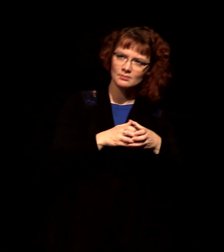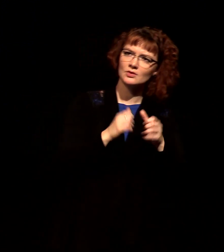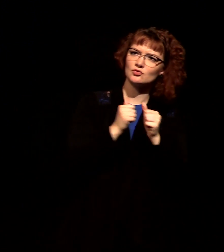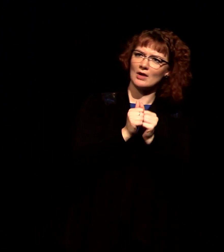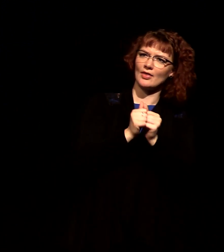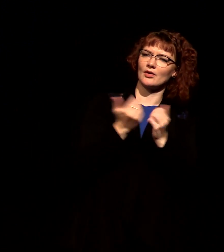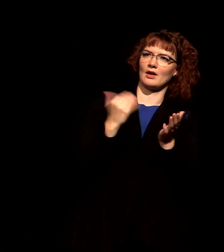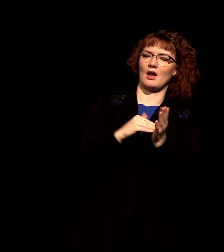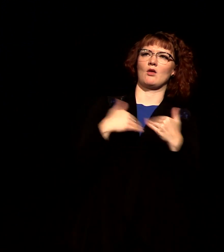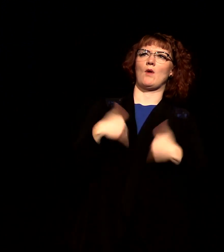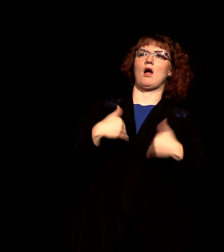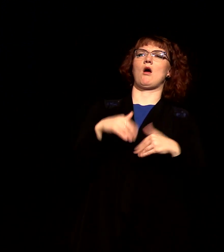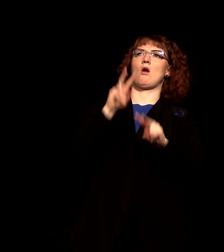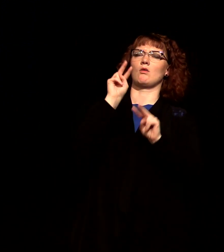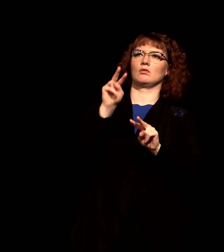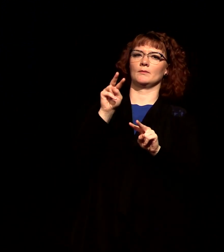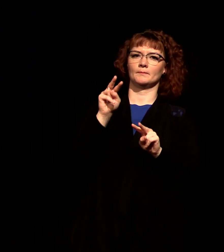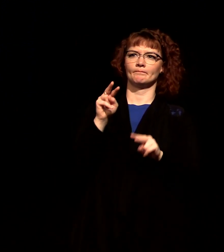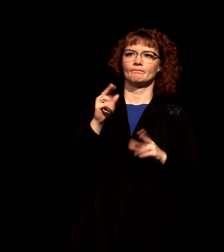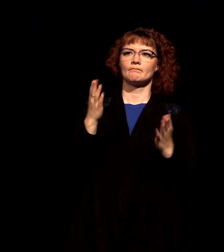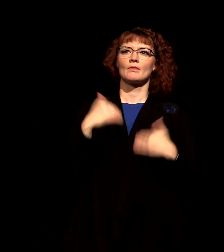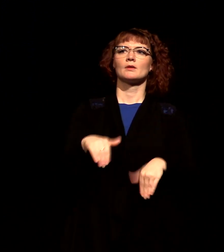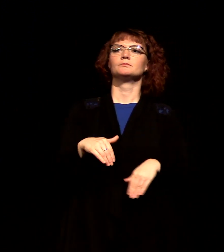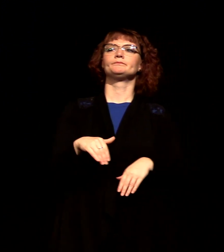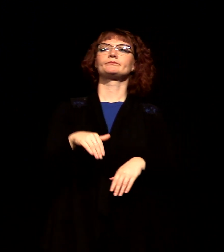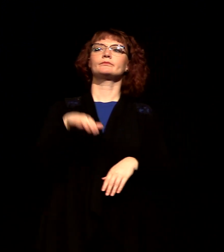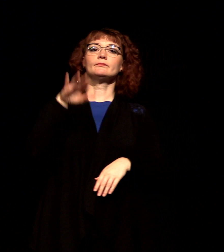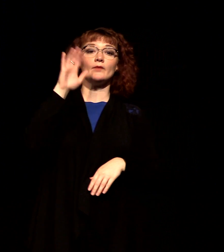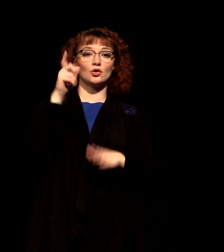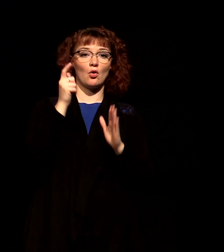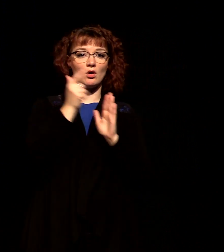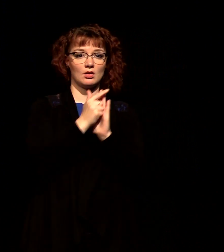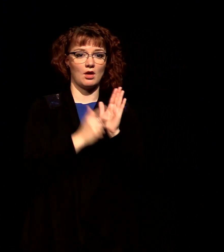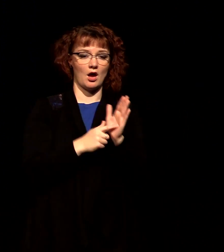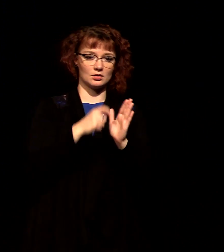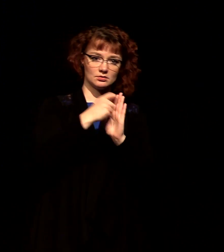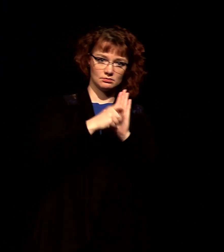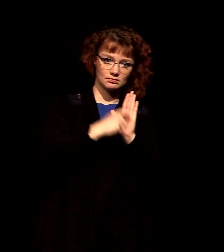statutes, Lord stand firm. So reflecting on all the things